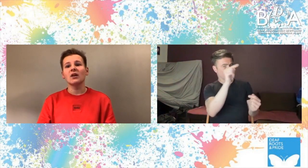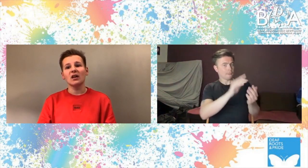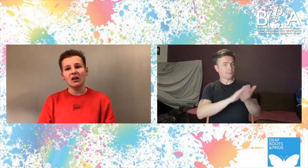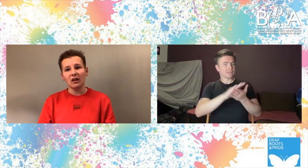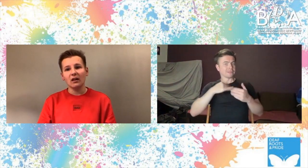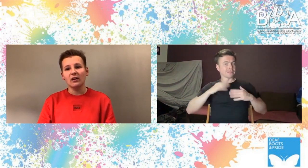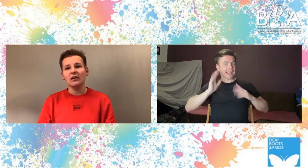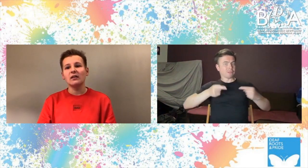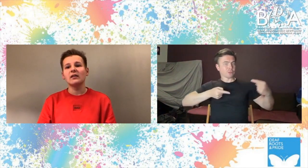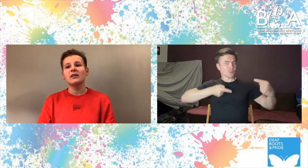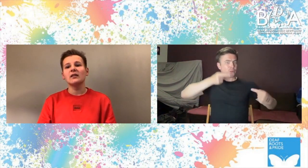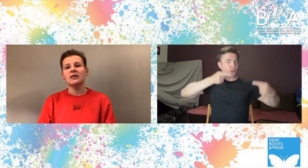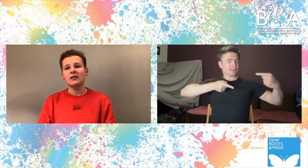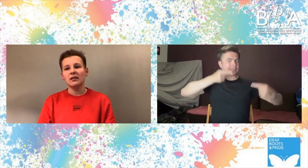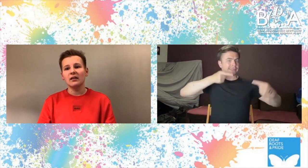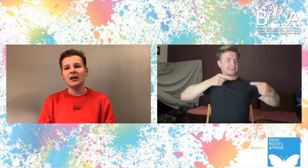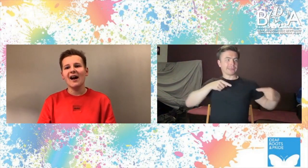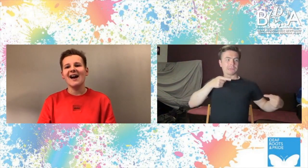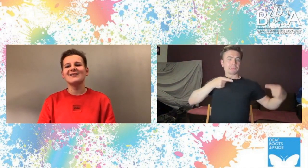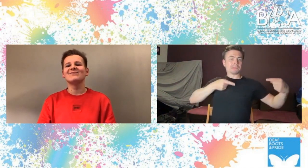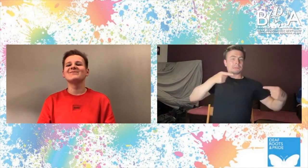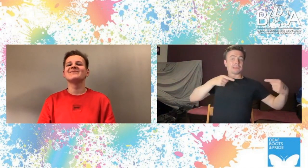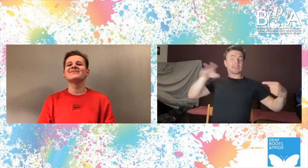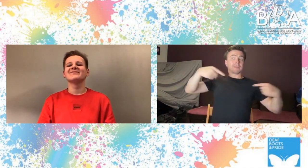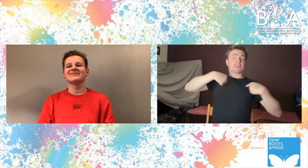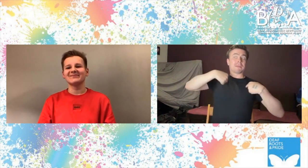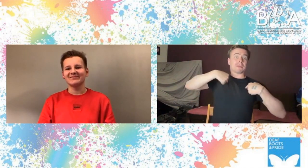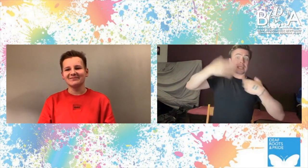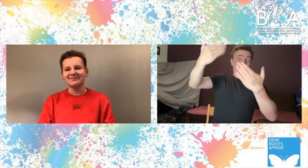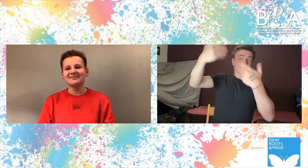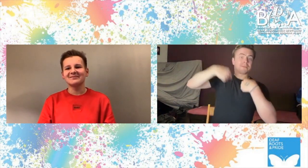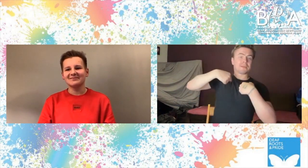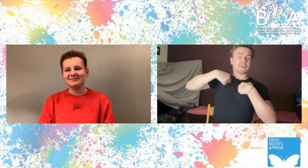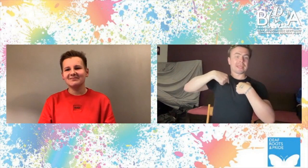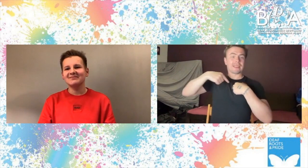so you have to compete with them. You have to be the person that gets